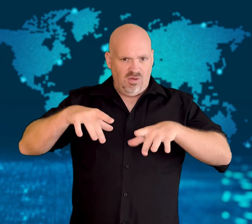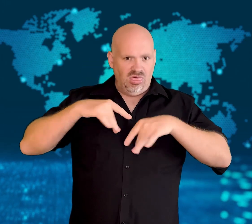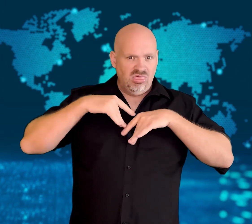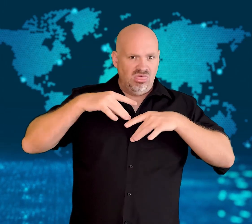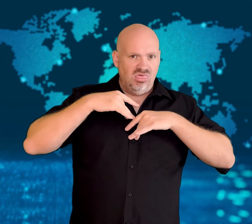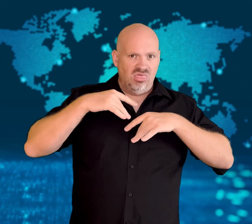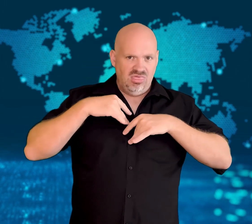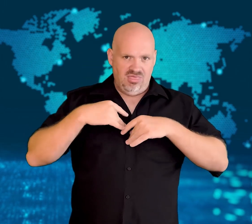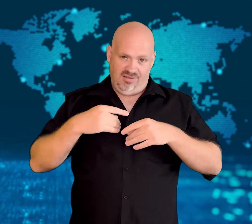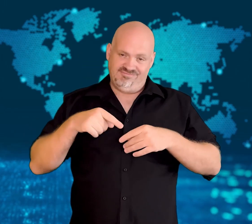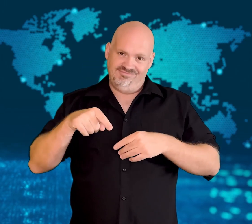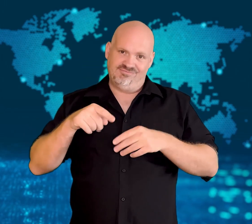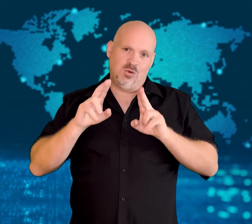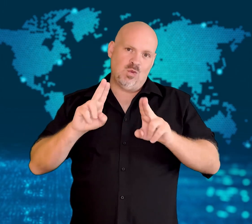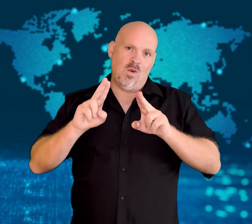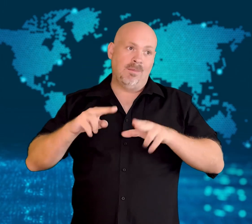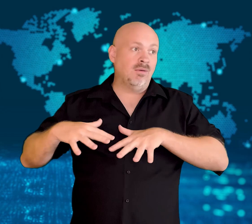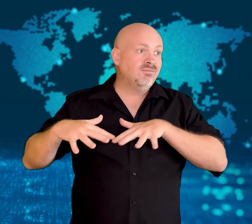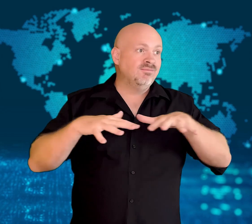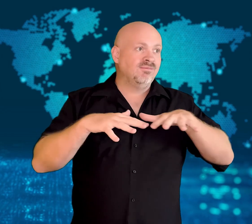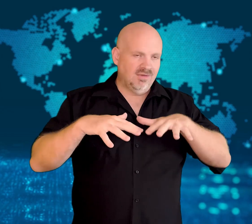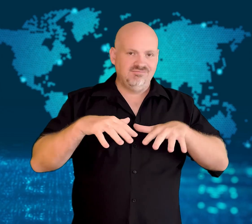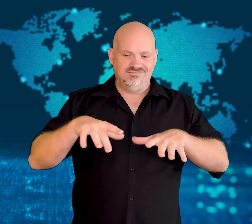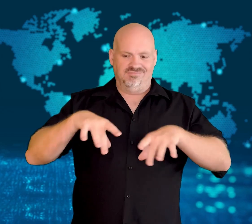often occur in flooded areas.